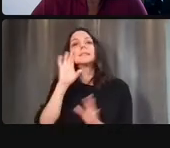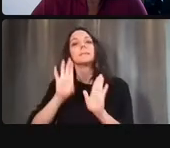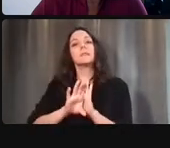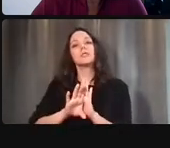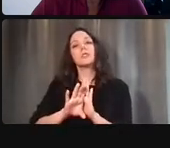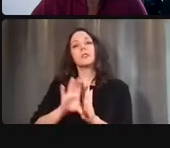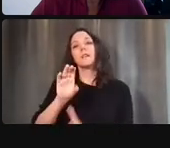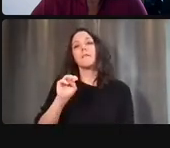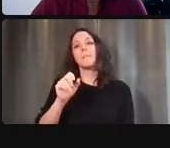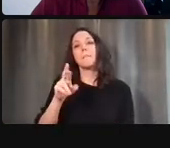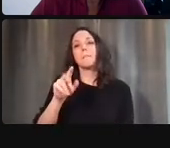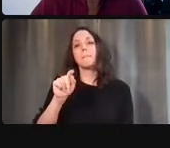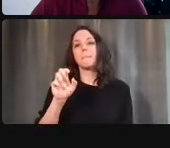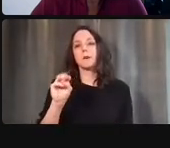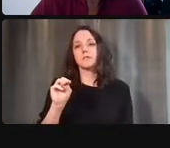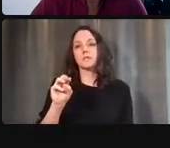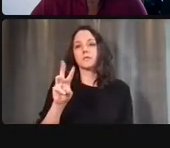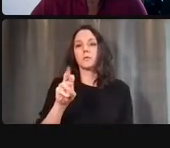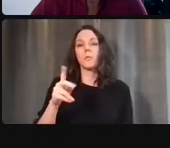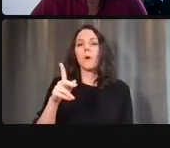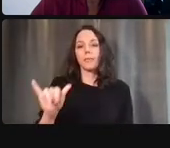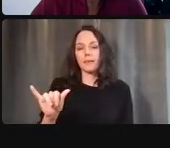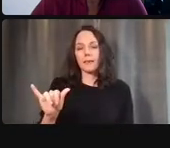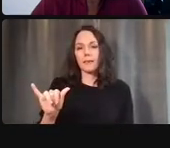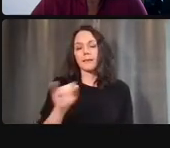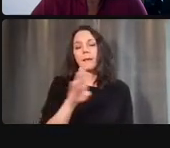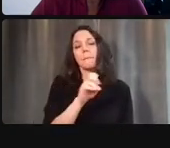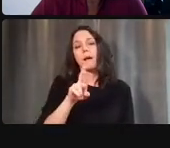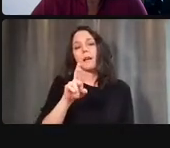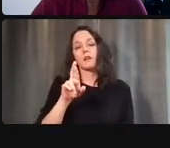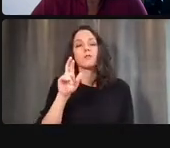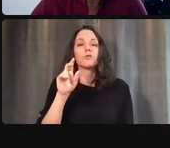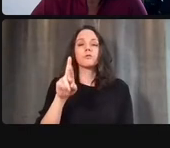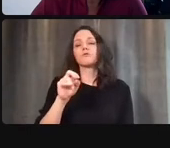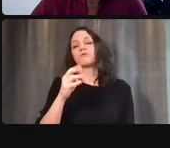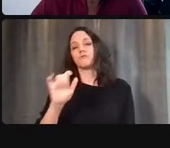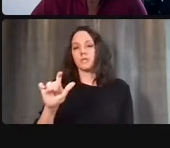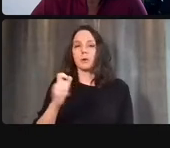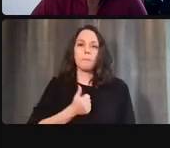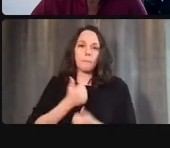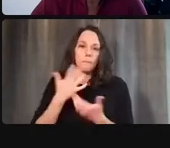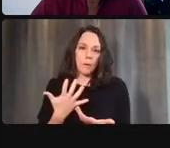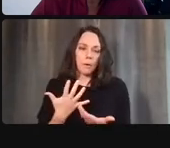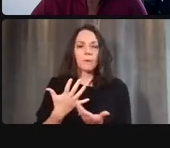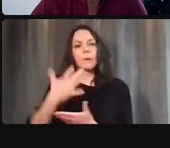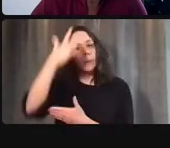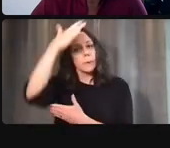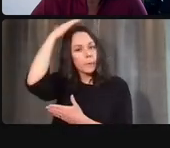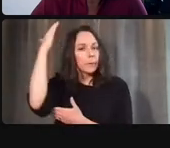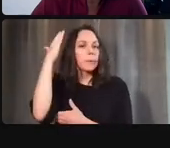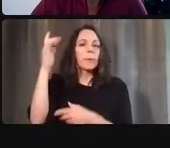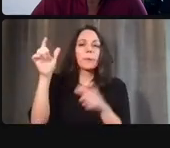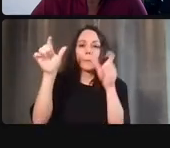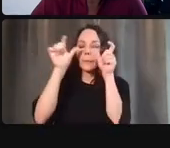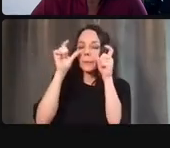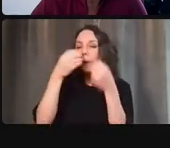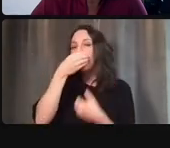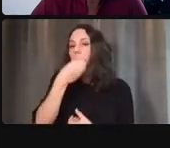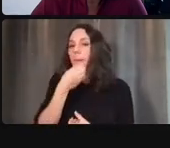who is one of a biracial poet with a bald head, glasses, and a goatee. And the square features his name and the following description.